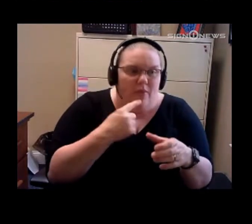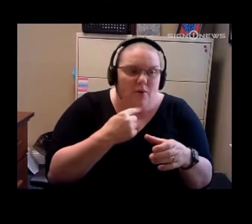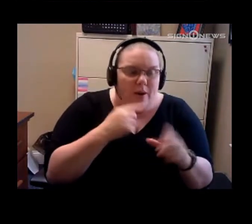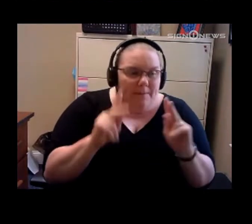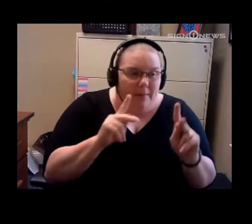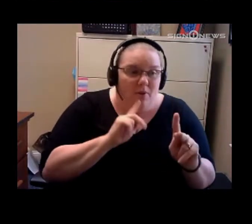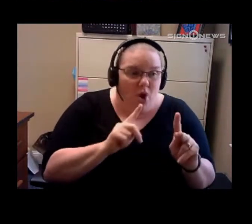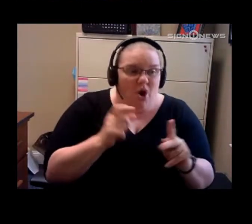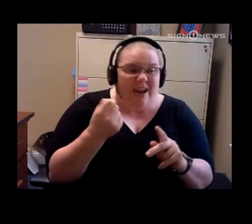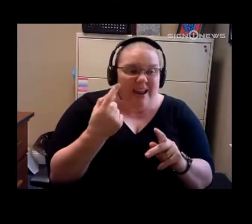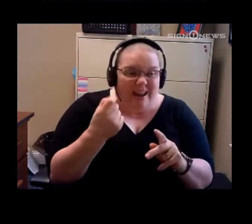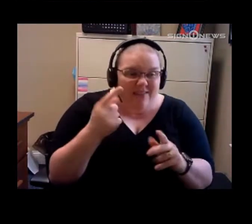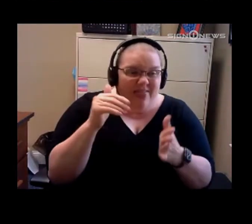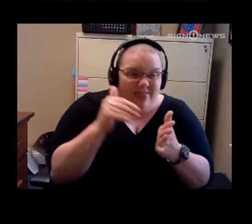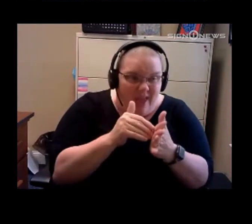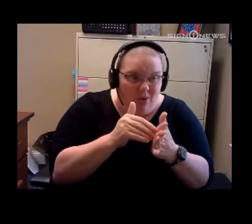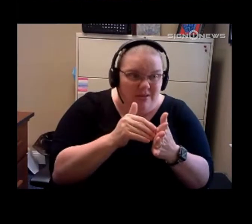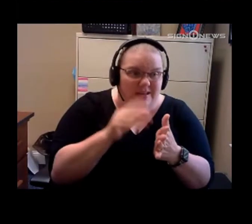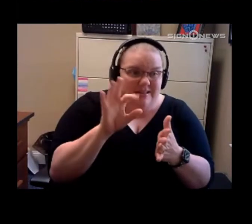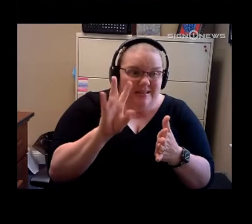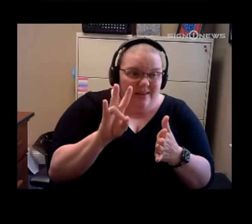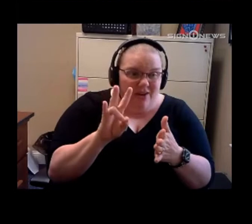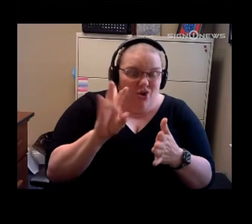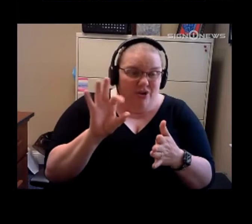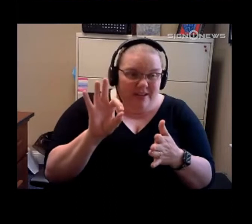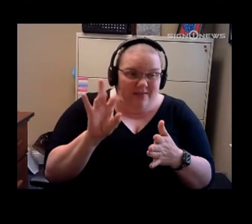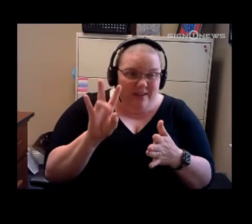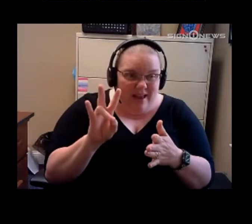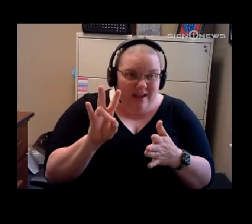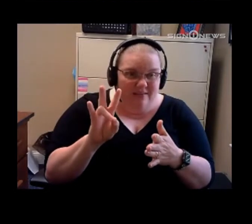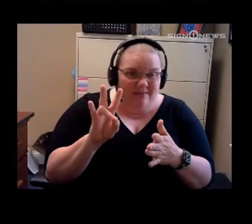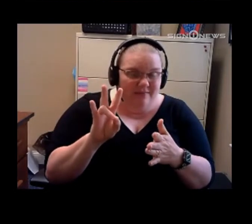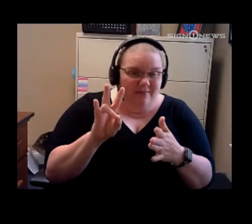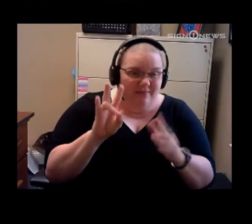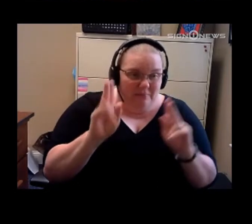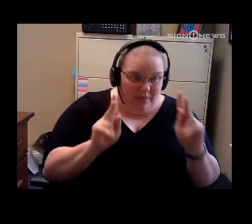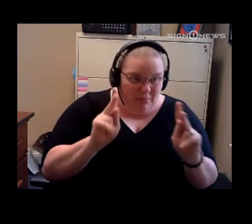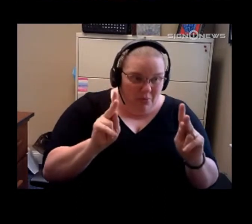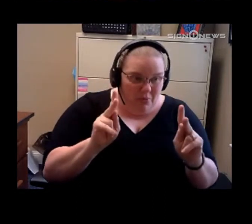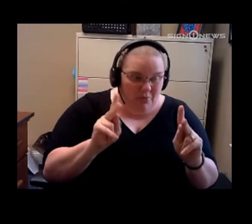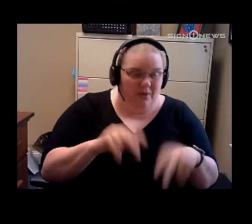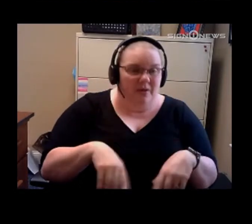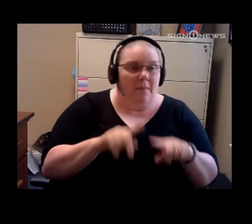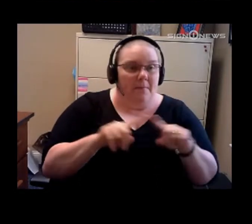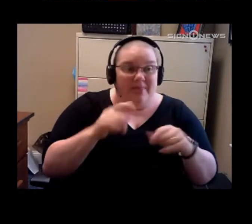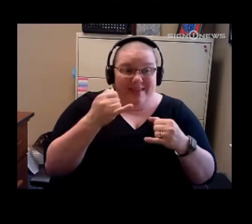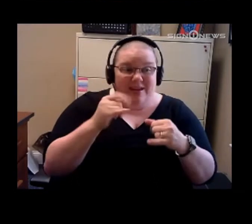voters it's not very many so your vote does make a difference and the last Governor's election it